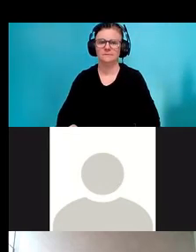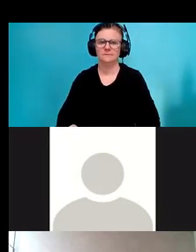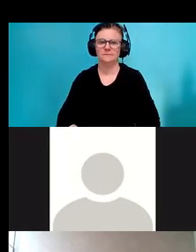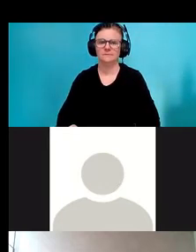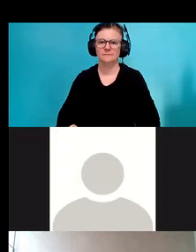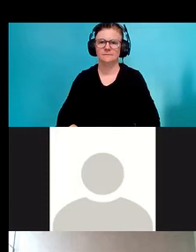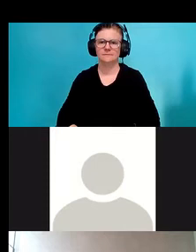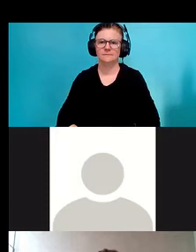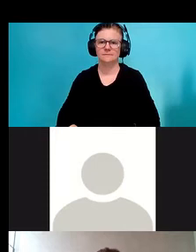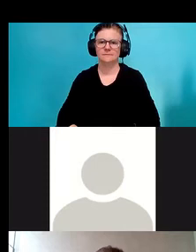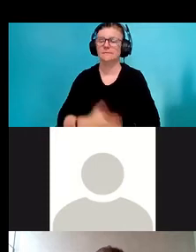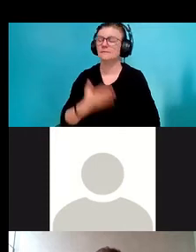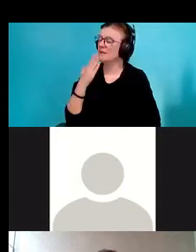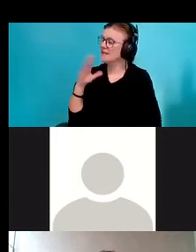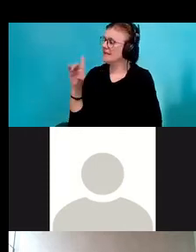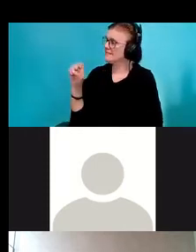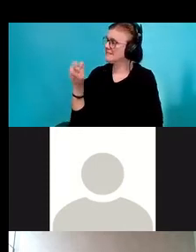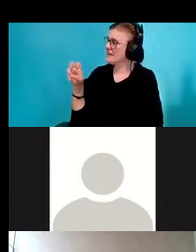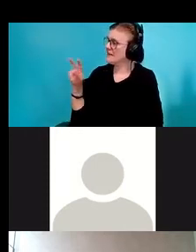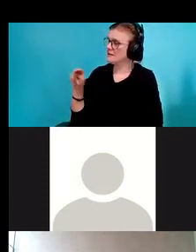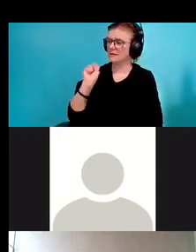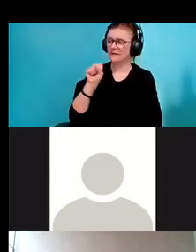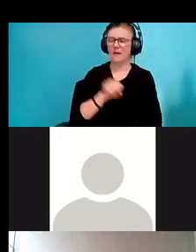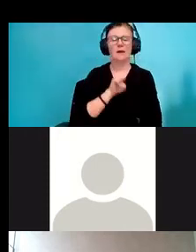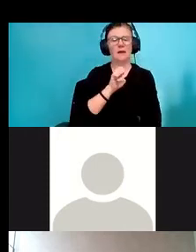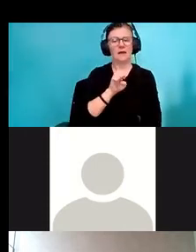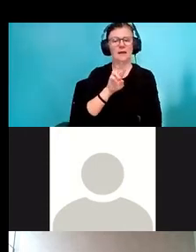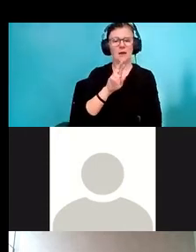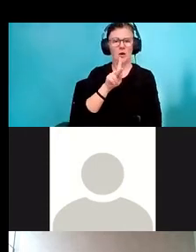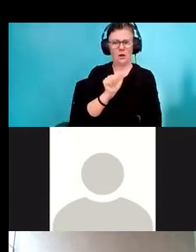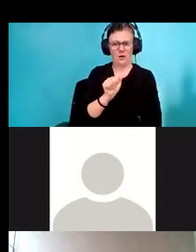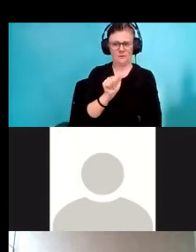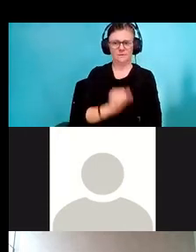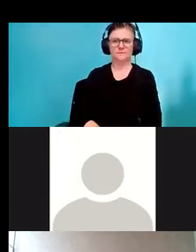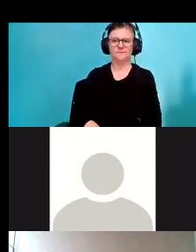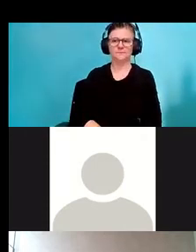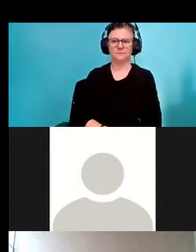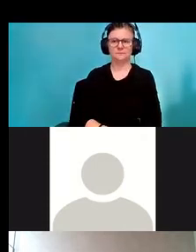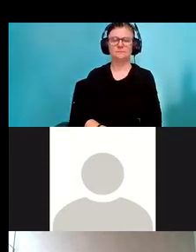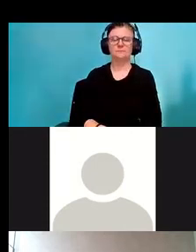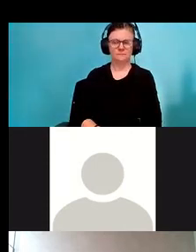Thanks, Devon. Yeah, so as you're able to see more and more